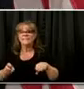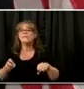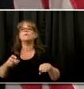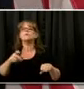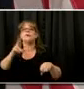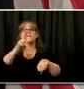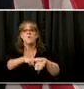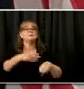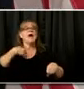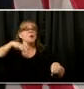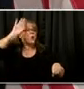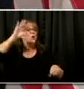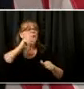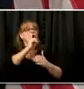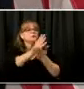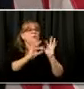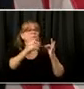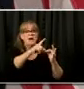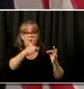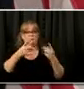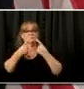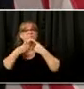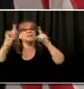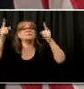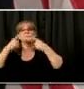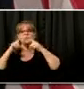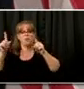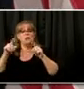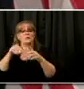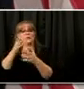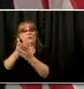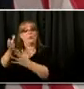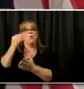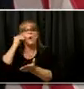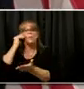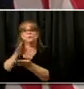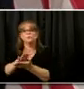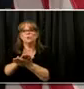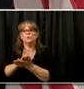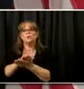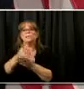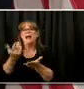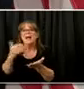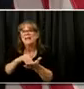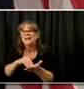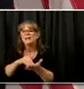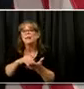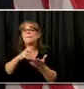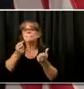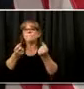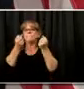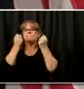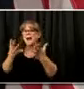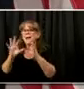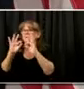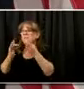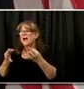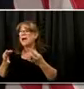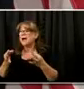but I think for many families, the best option for the future of their kids is to enroll them in either online or in-person public education.